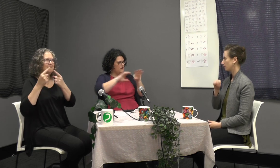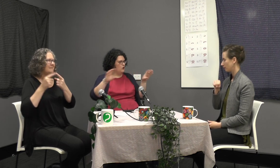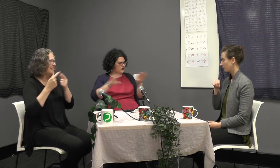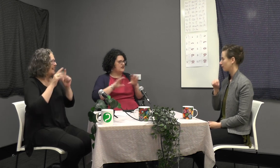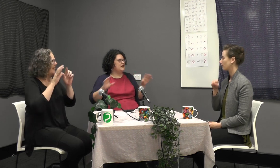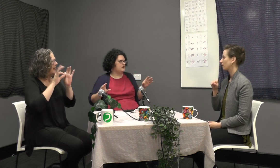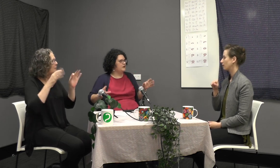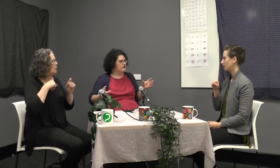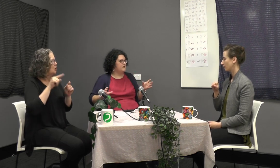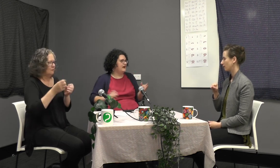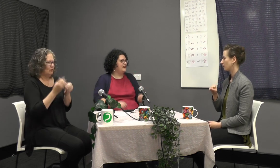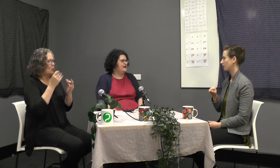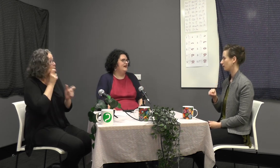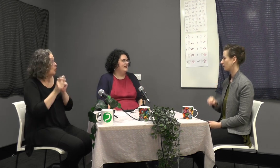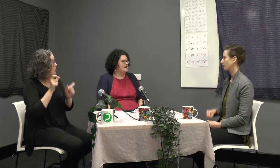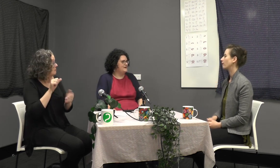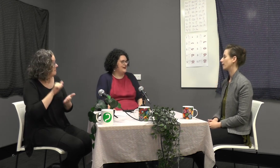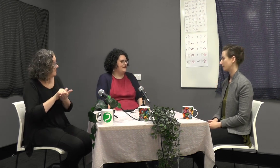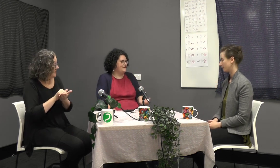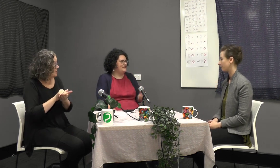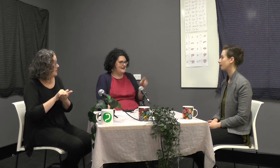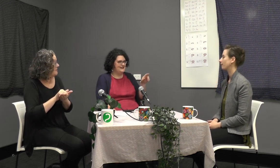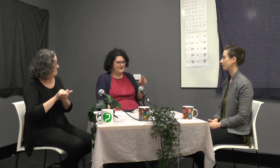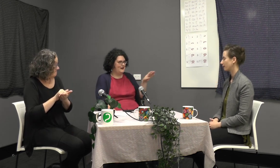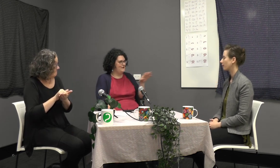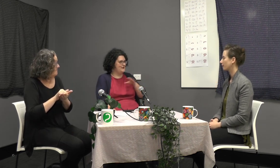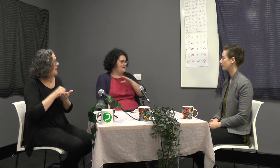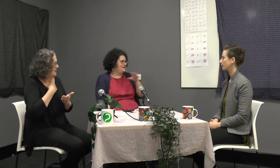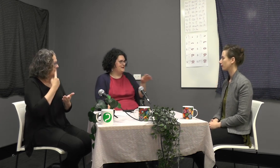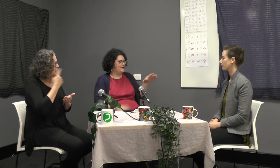it’s this wordless picture book, right, but I think I’ve seen you have this boy